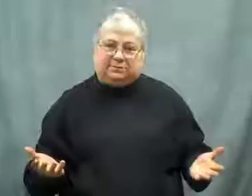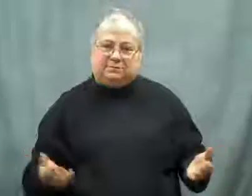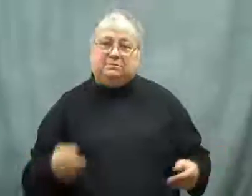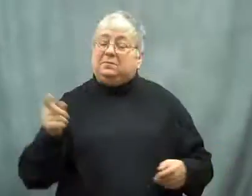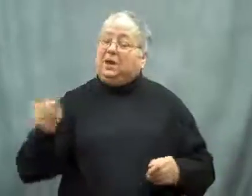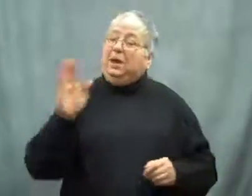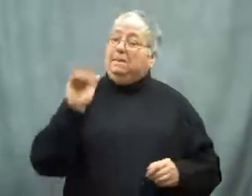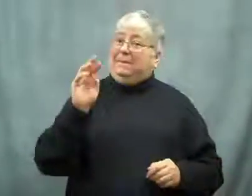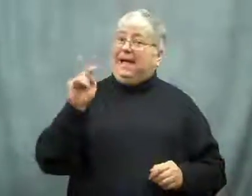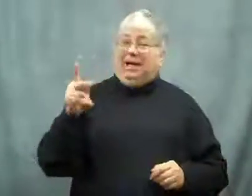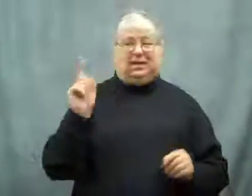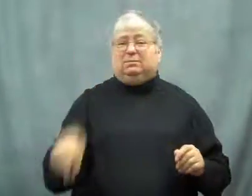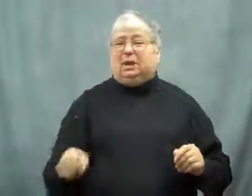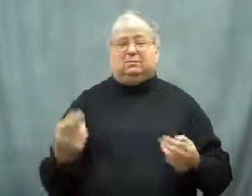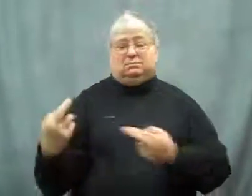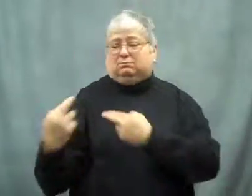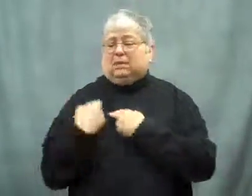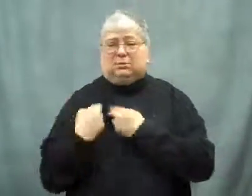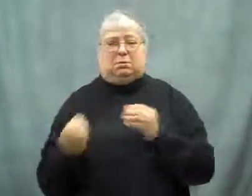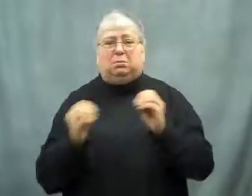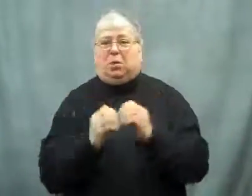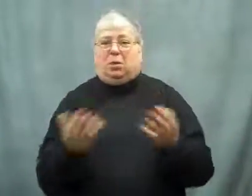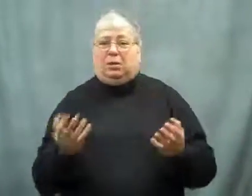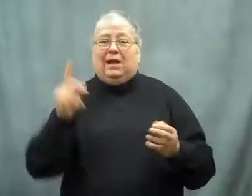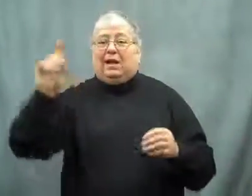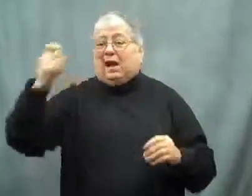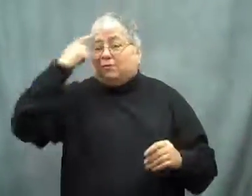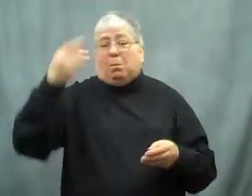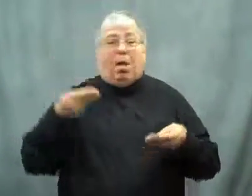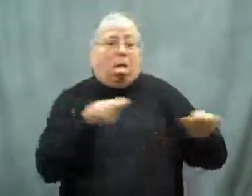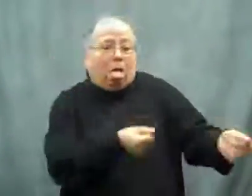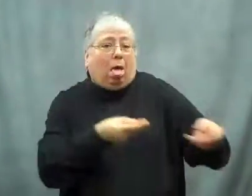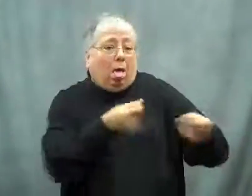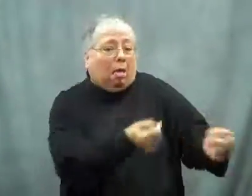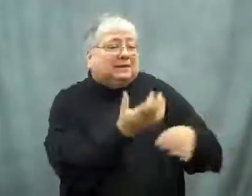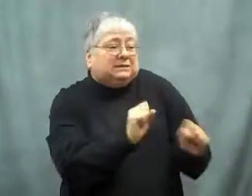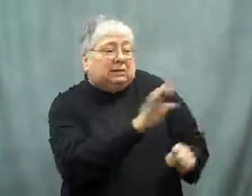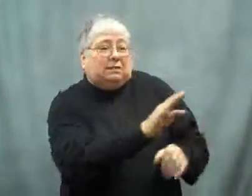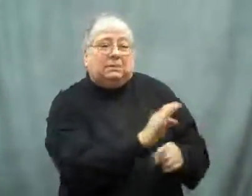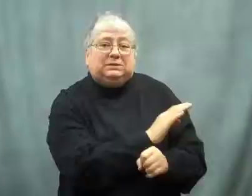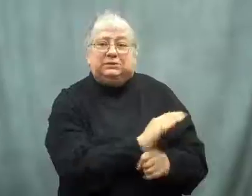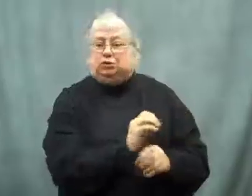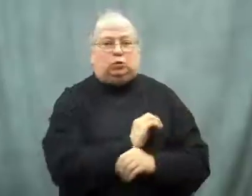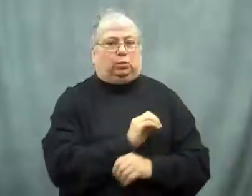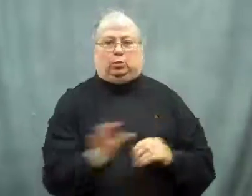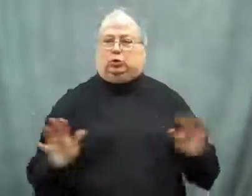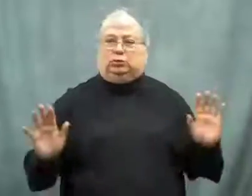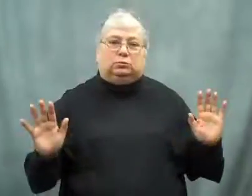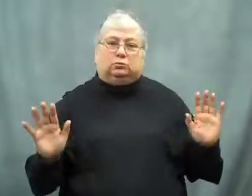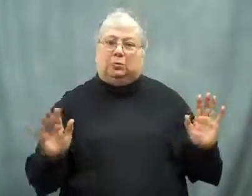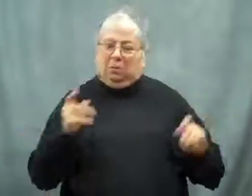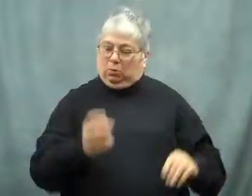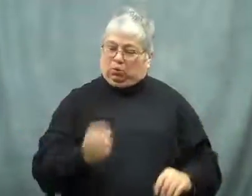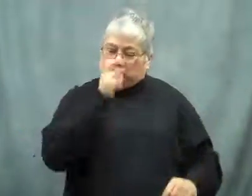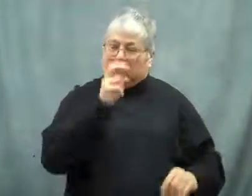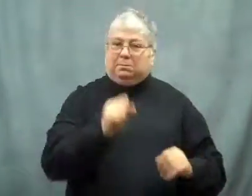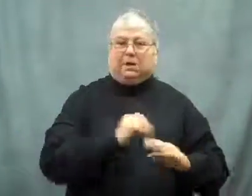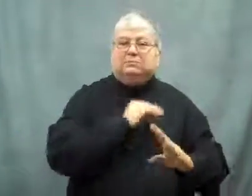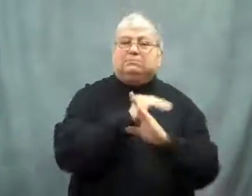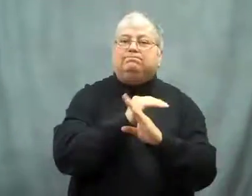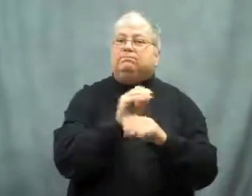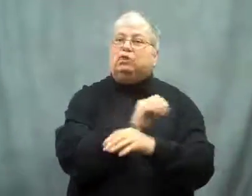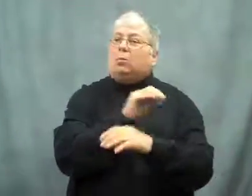Banks need to take responsibility. There would be no more bailouts.